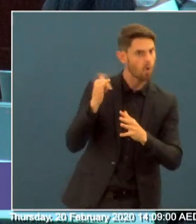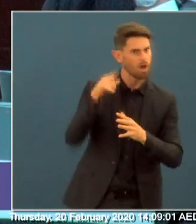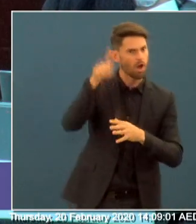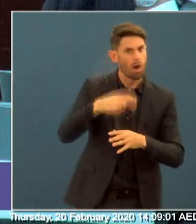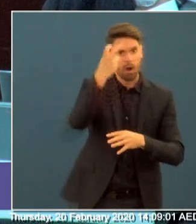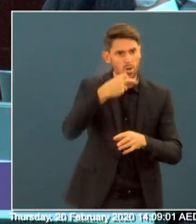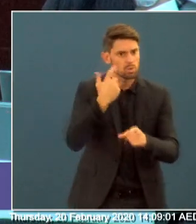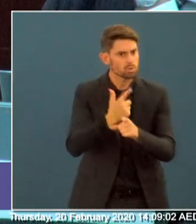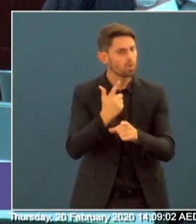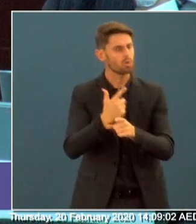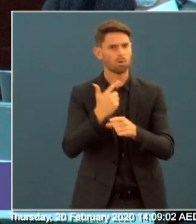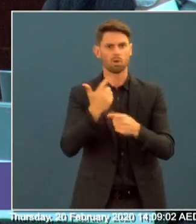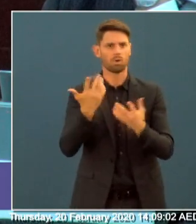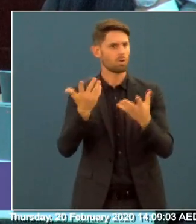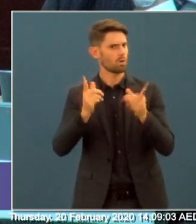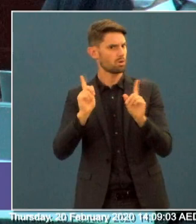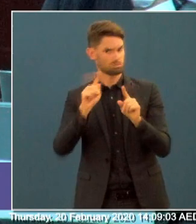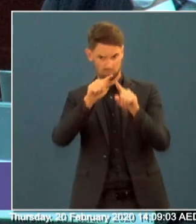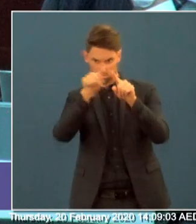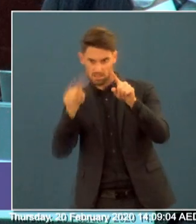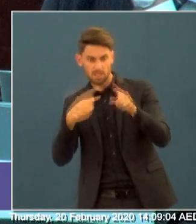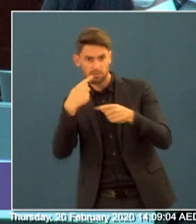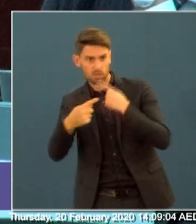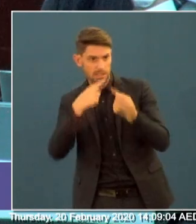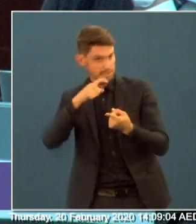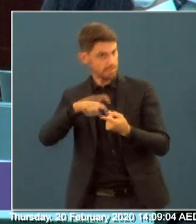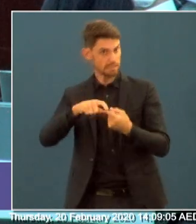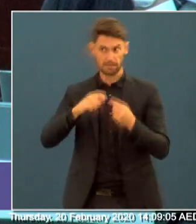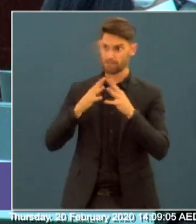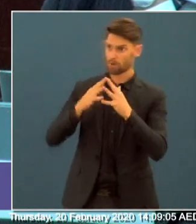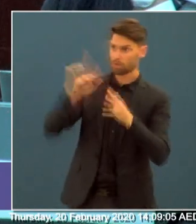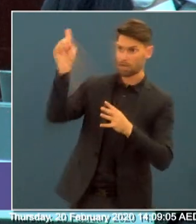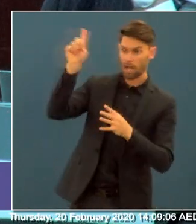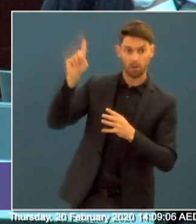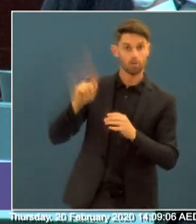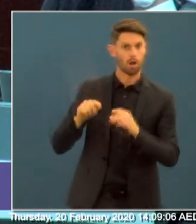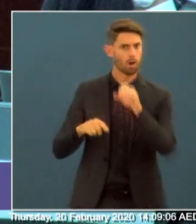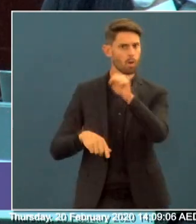but, in terms of the substance of the recommendations, do they still remain relevant? They do.